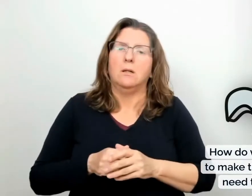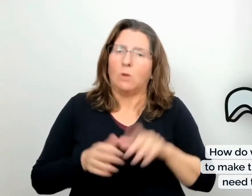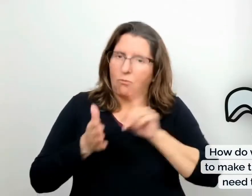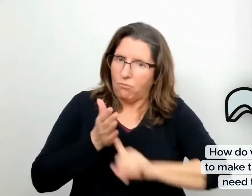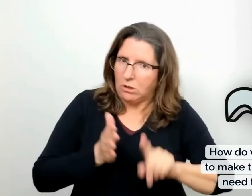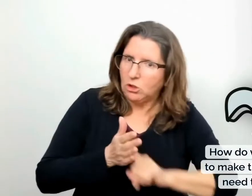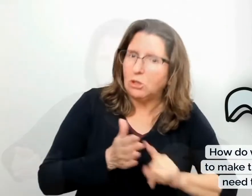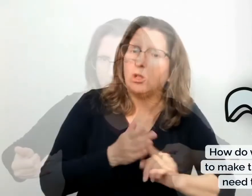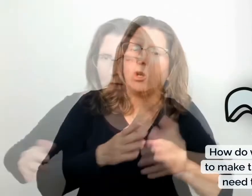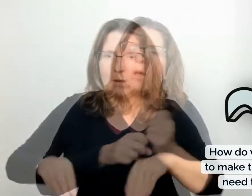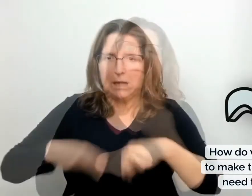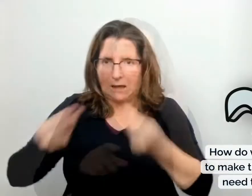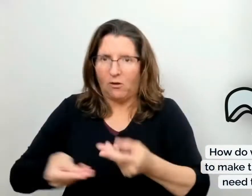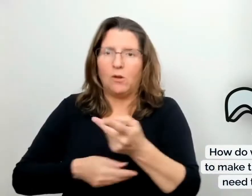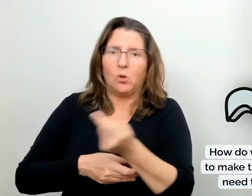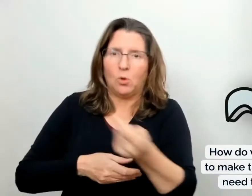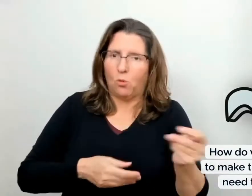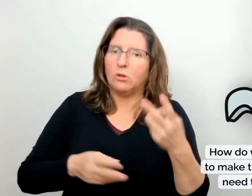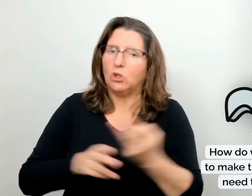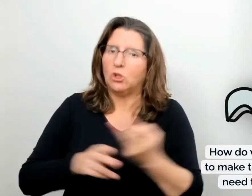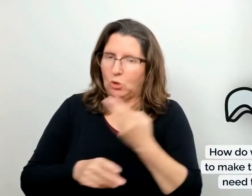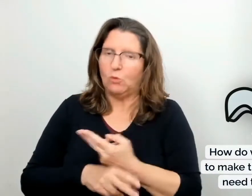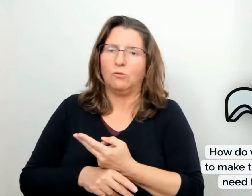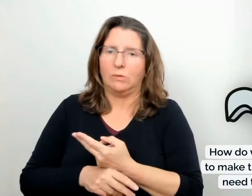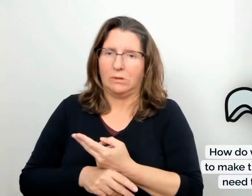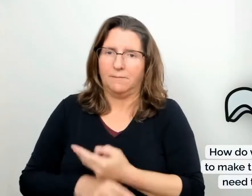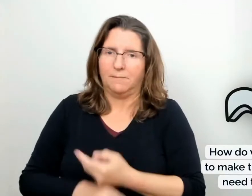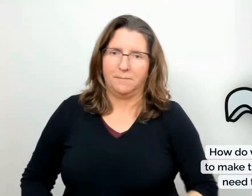I did find some tools to aid in her reading.